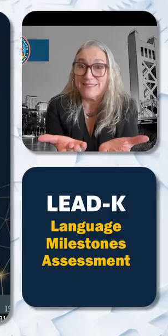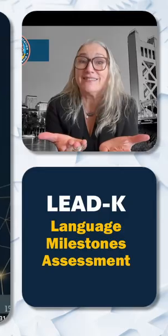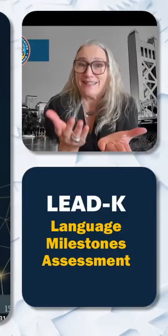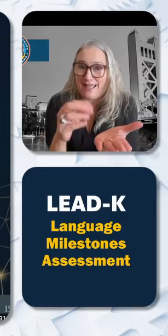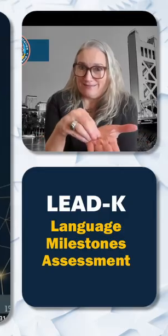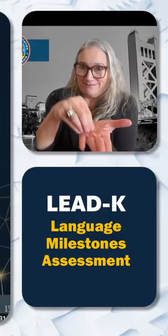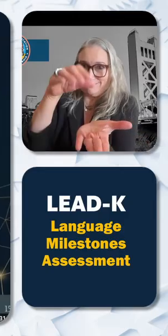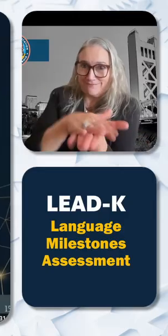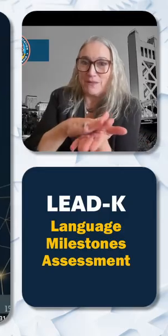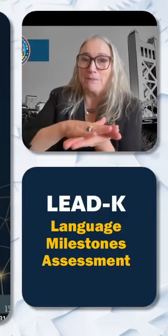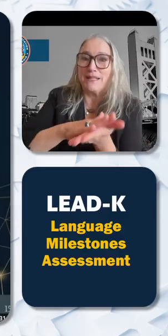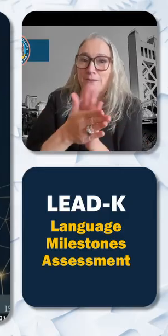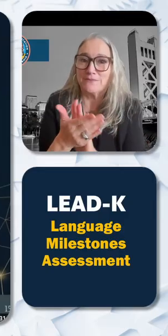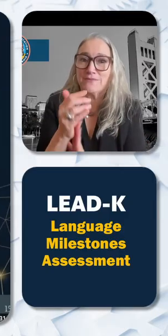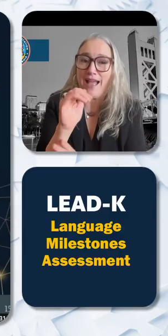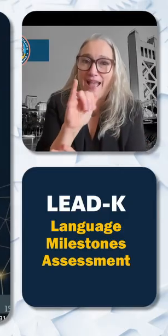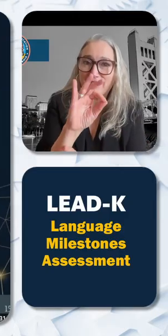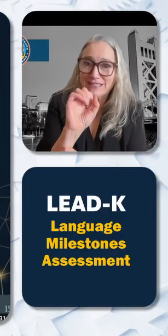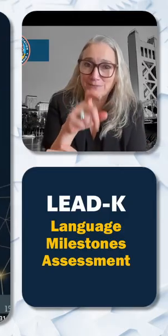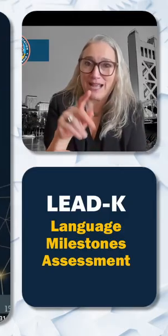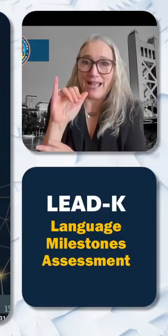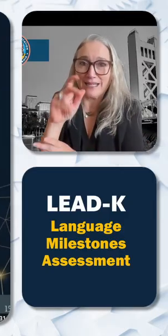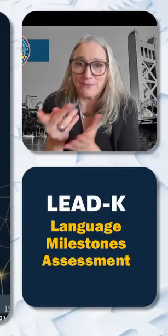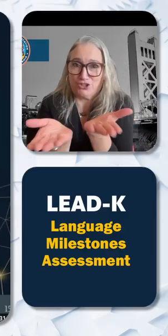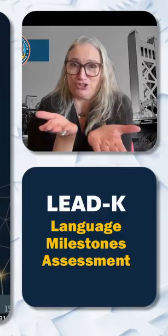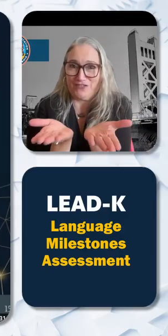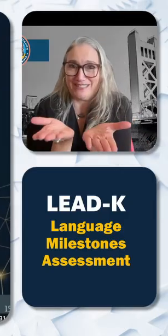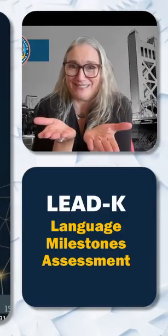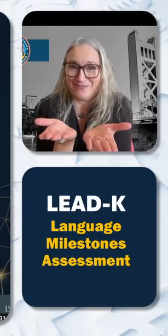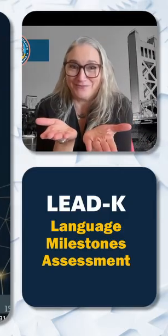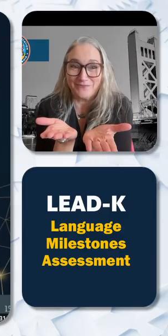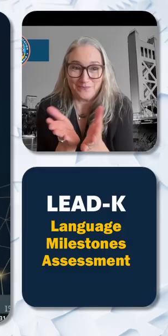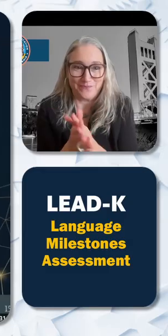great. If not, how can they support that child? What resources and services can